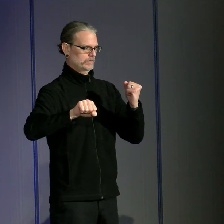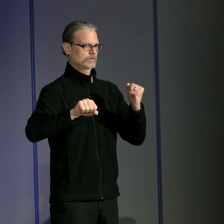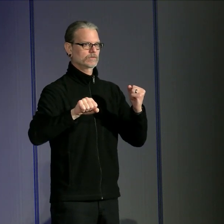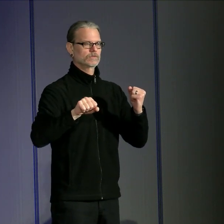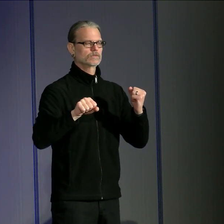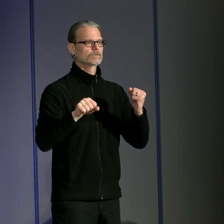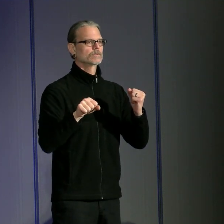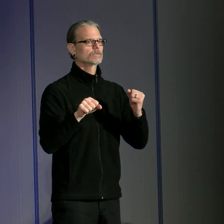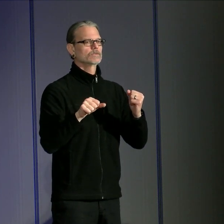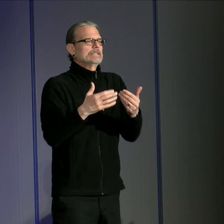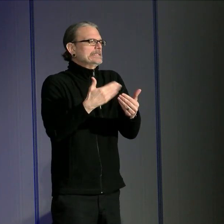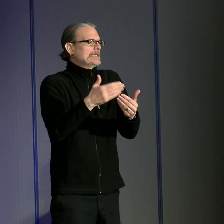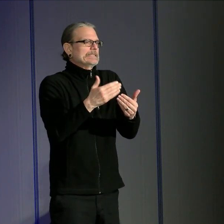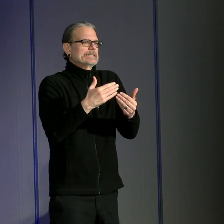Which is very easy to install.